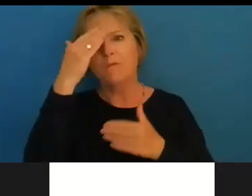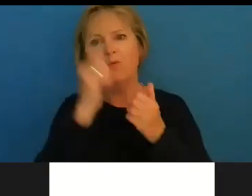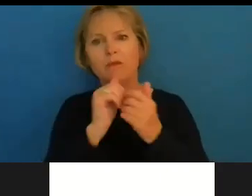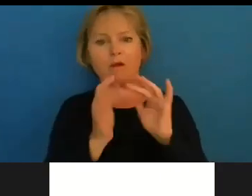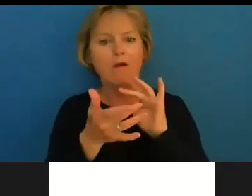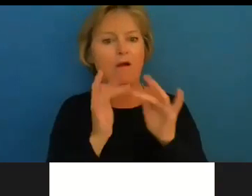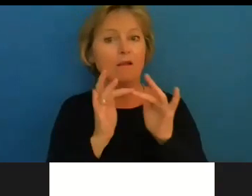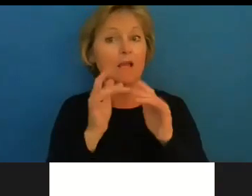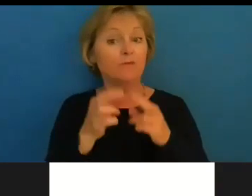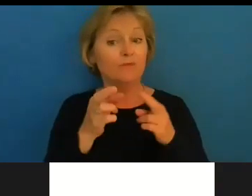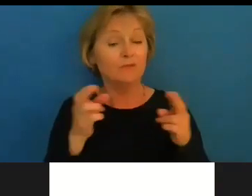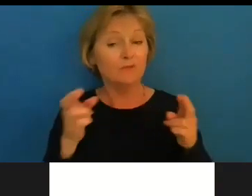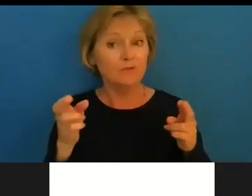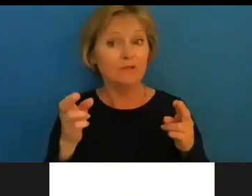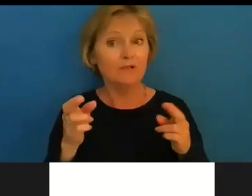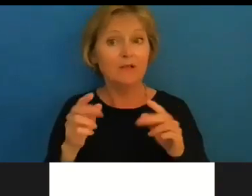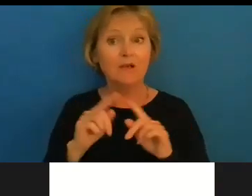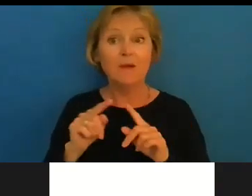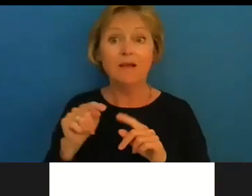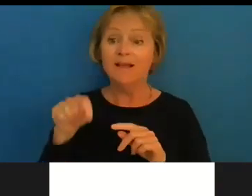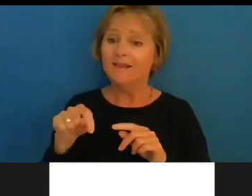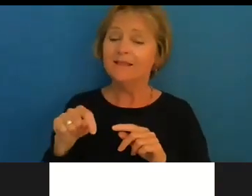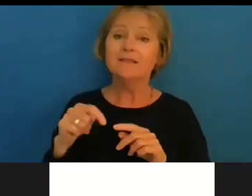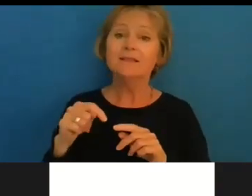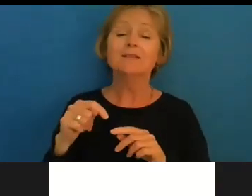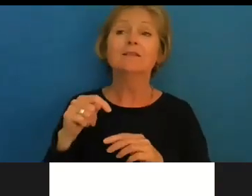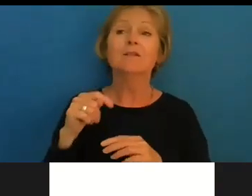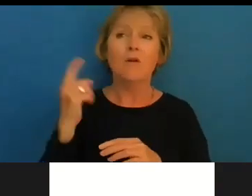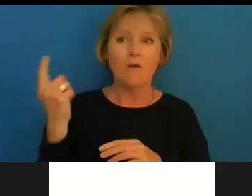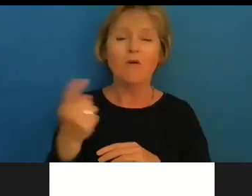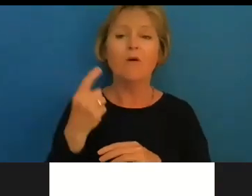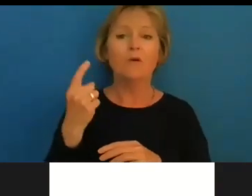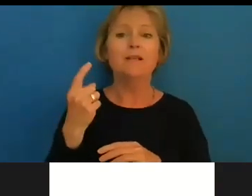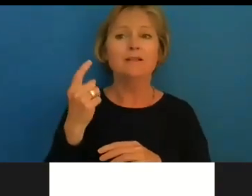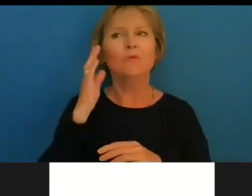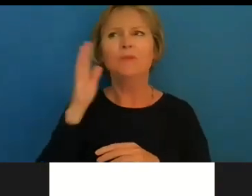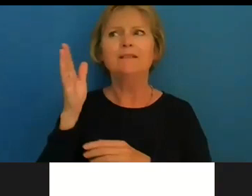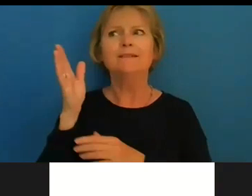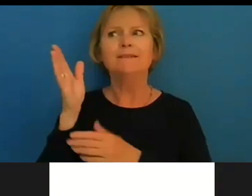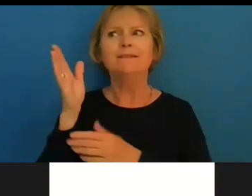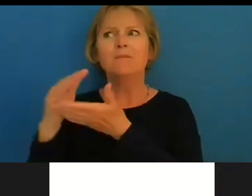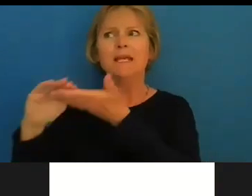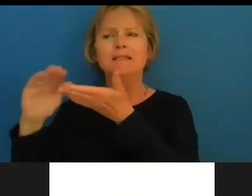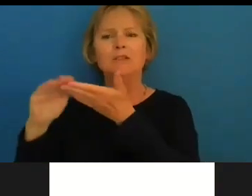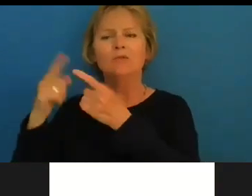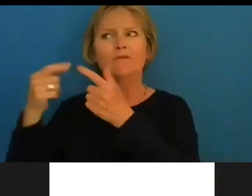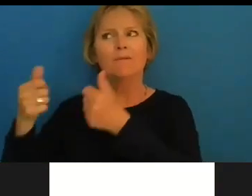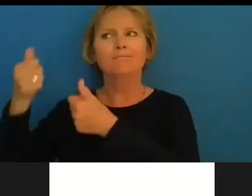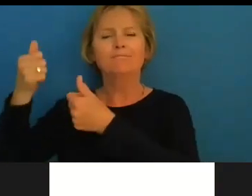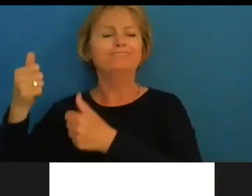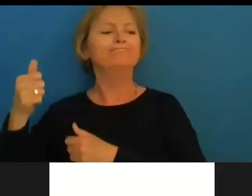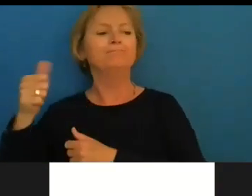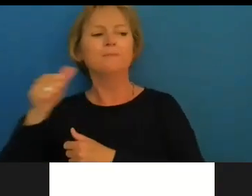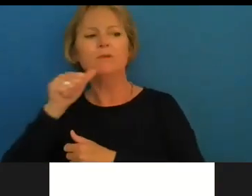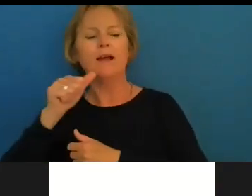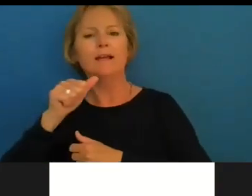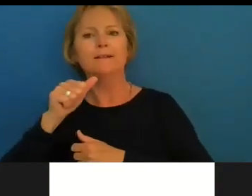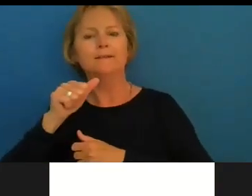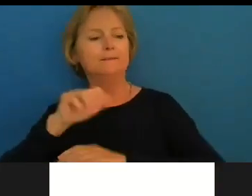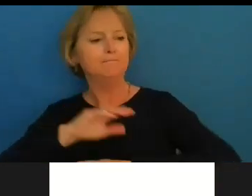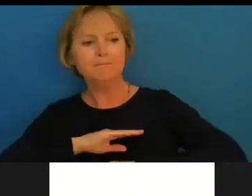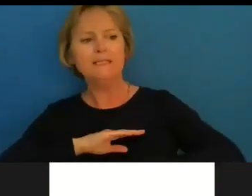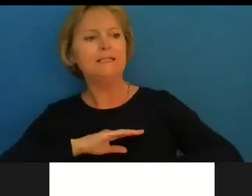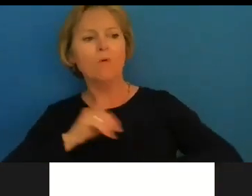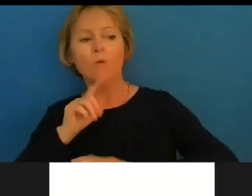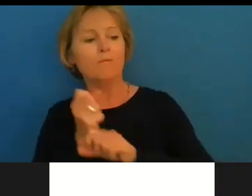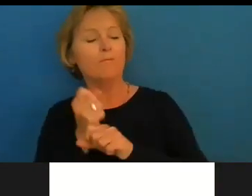But there's always going to be some excuse not to meet -- or make accommodations.